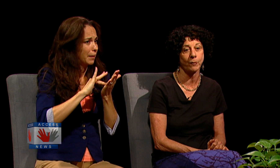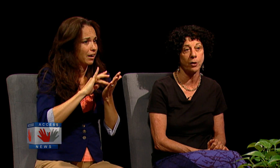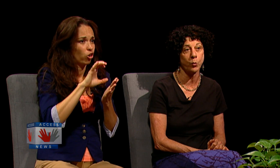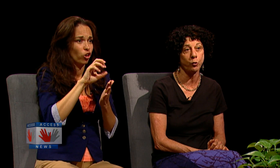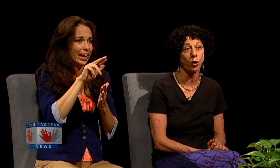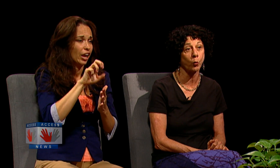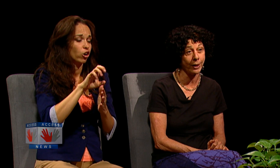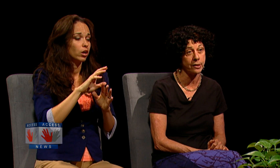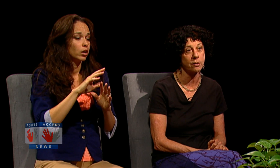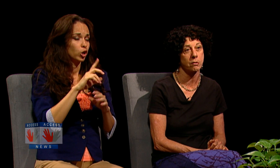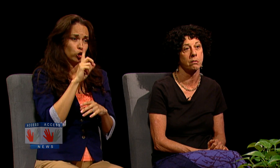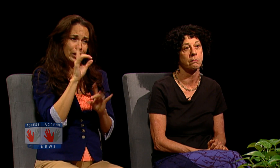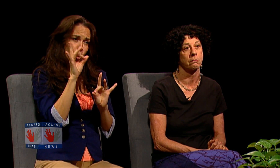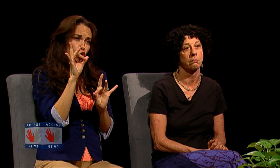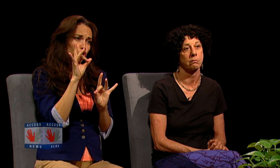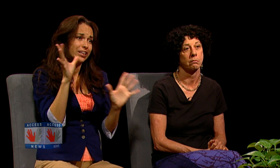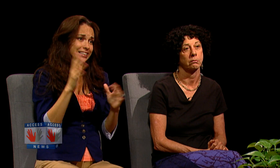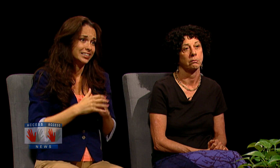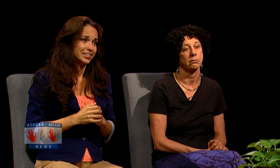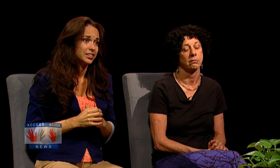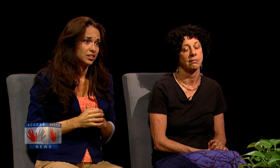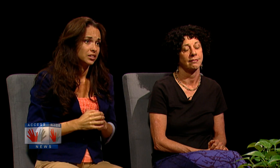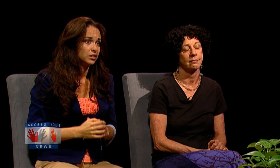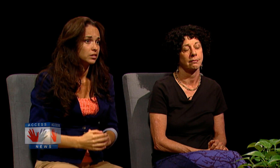IT WAS HORRENDOUS.